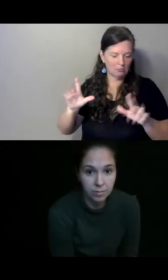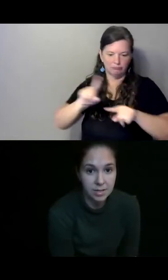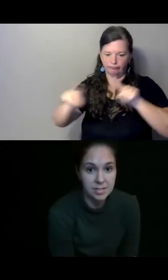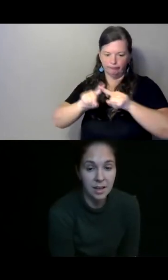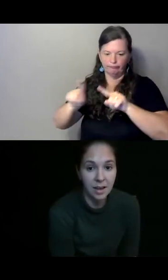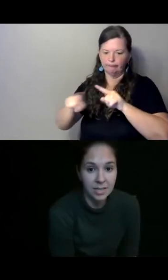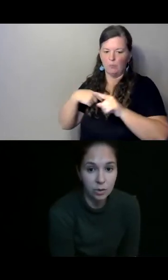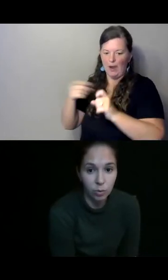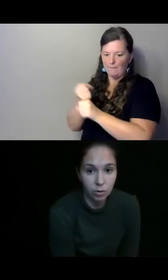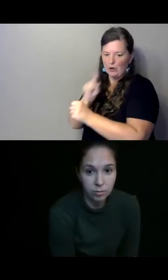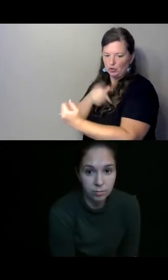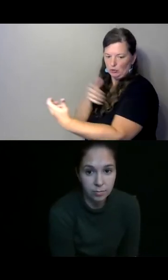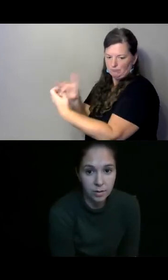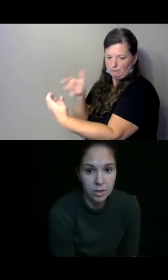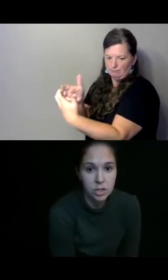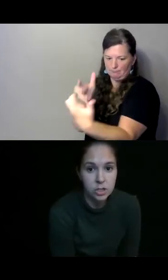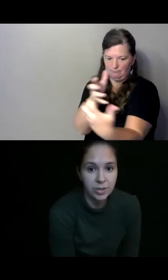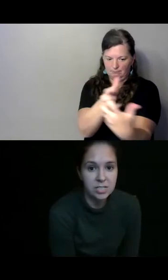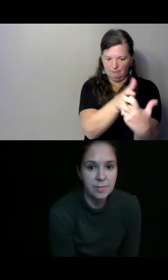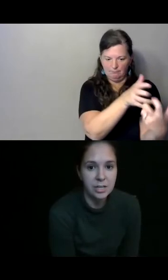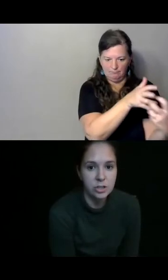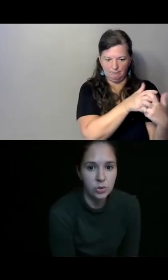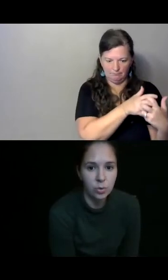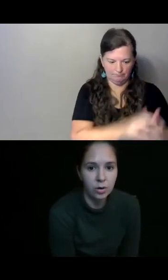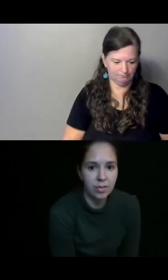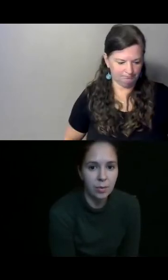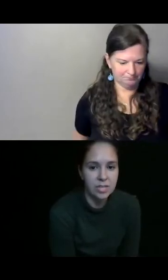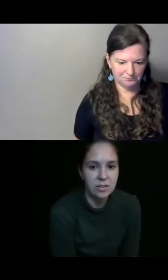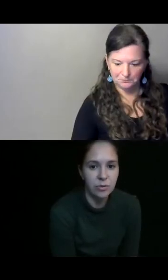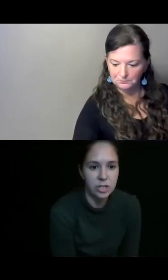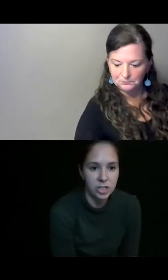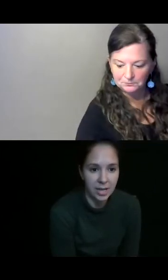That is not equal. So, we need to make sure that we differentiate.